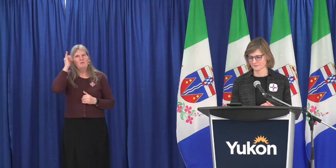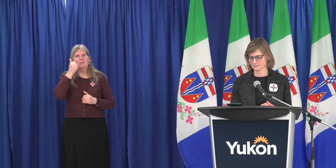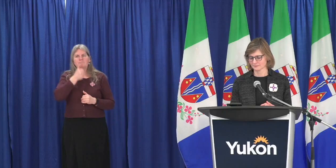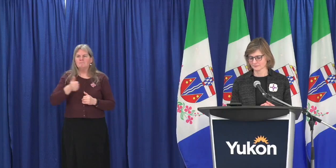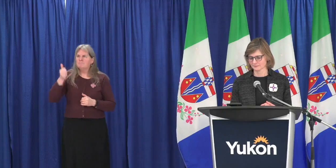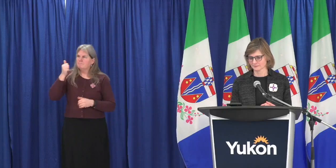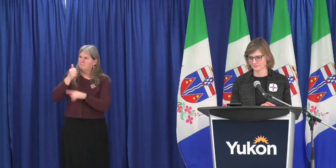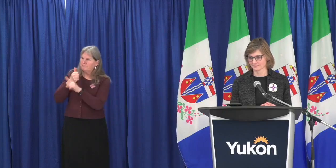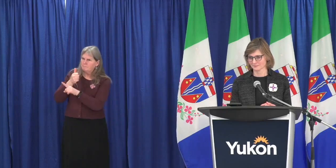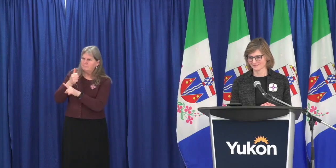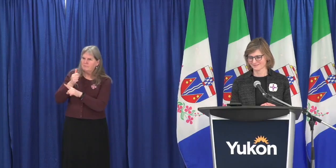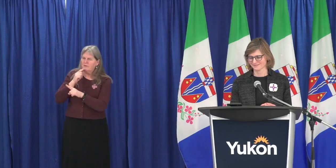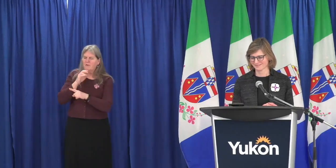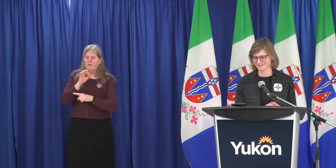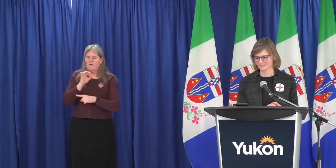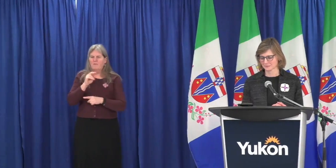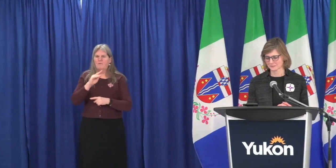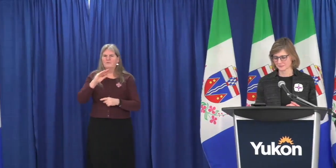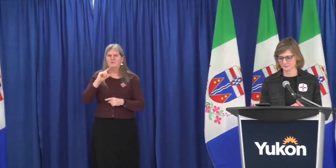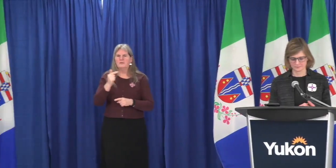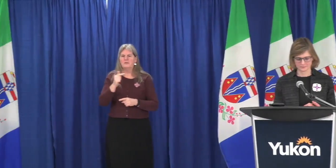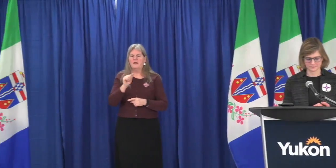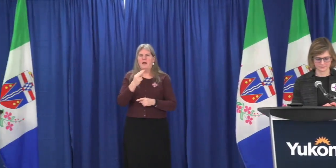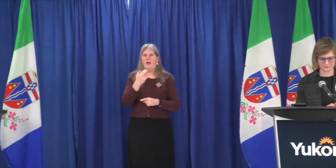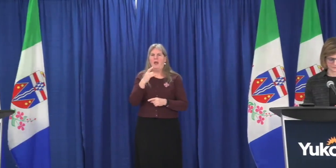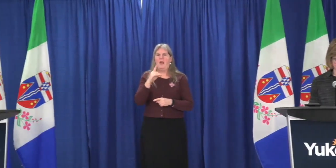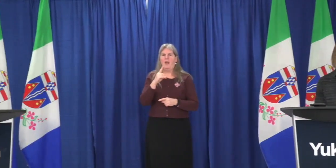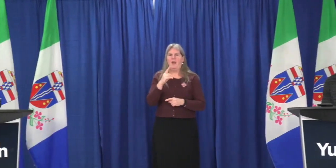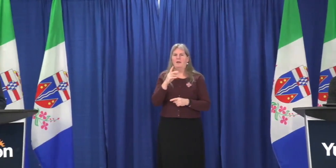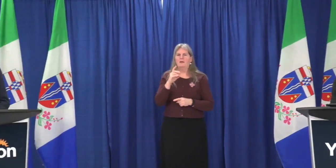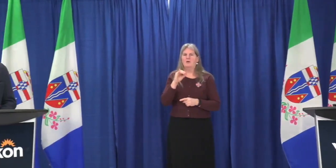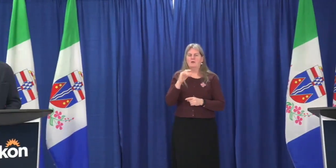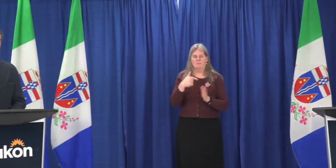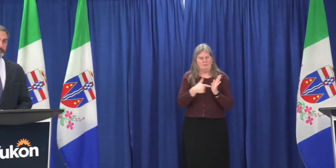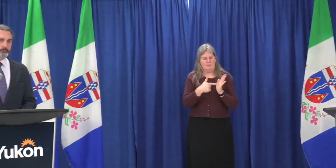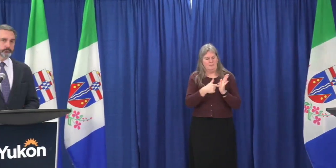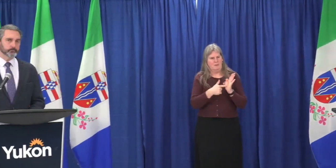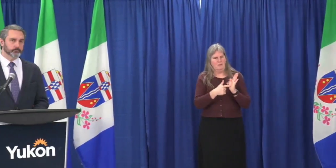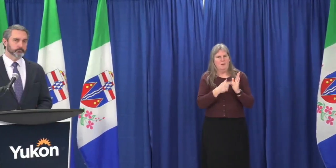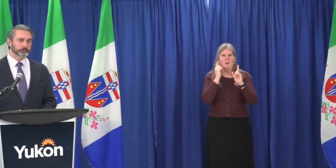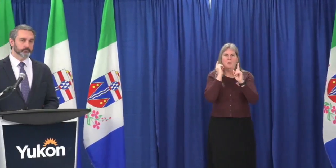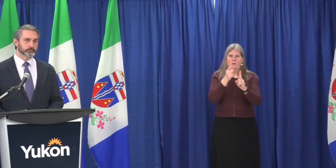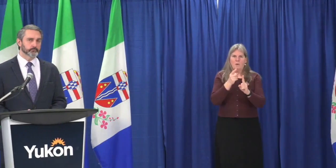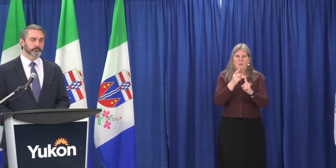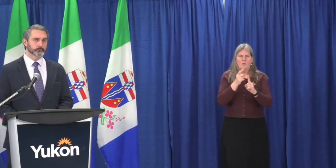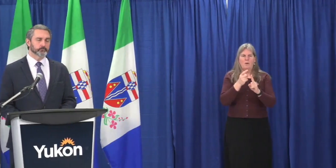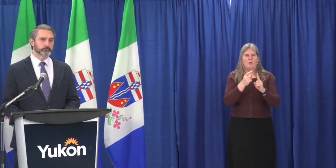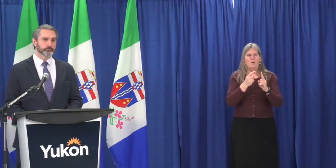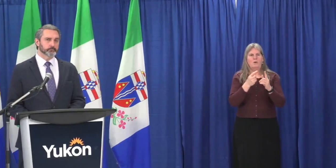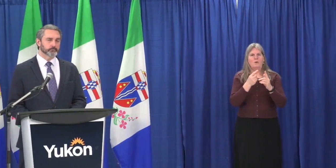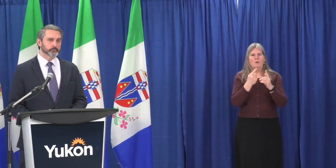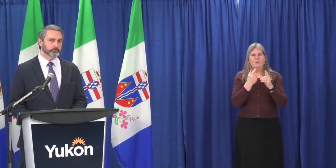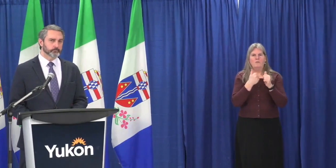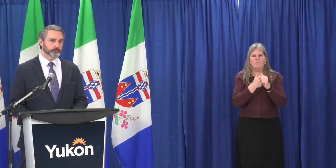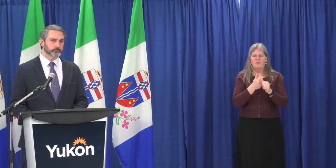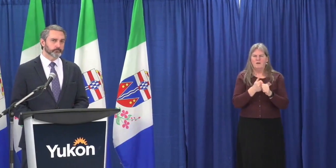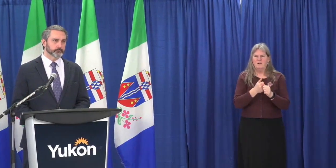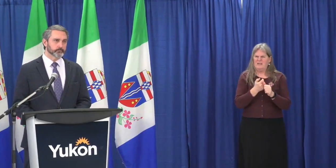the Forging Ahead document. So the document lists goals, pillars and actions, but some are a little vague, for example,